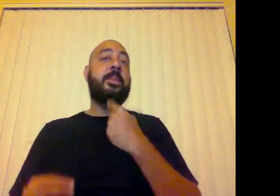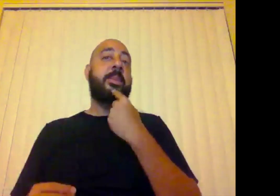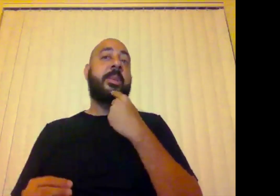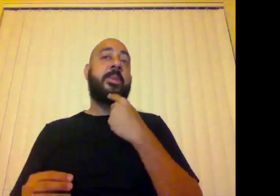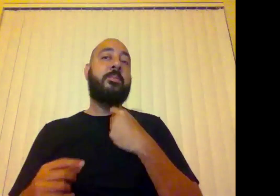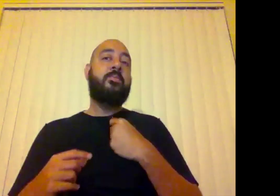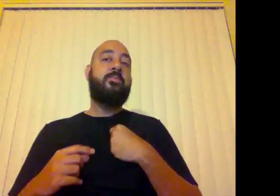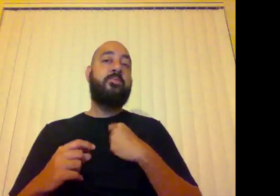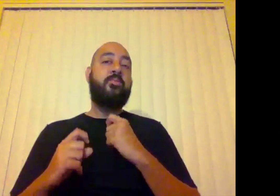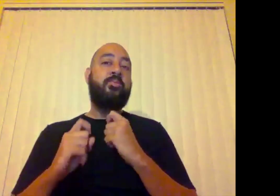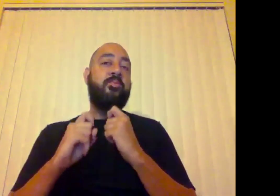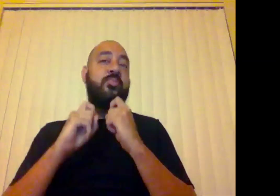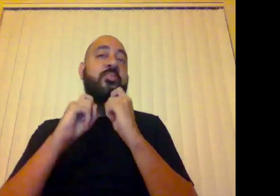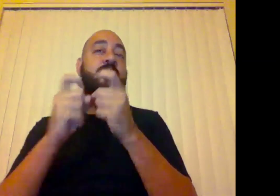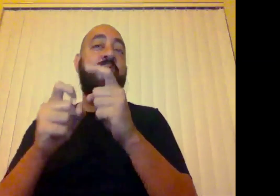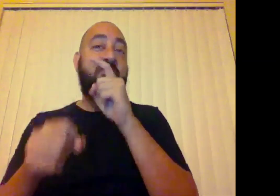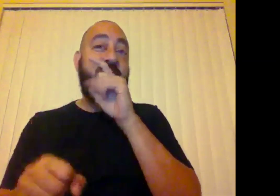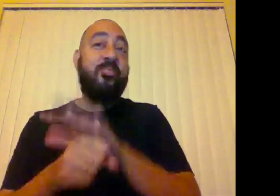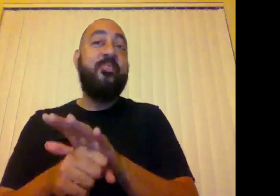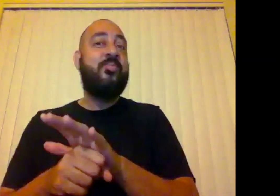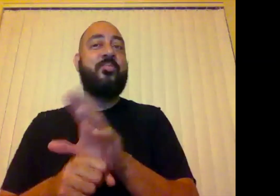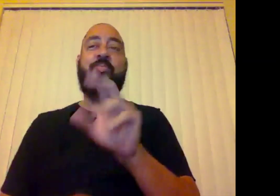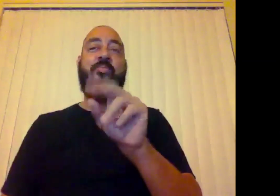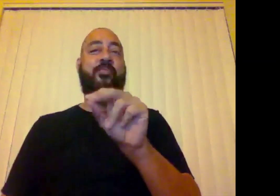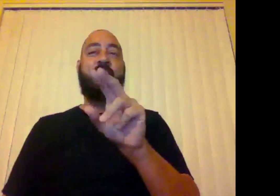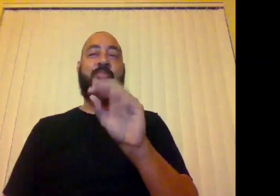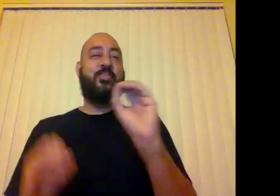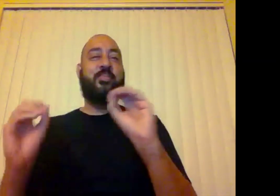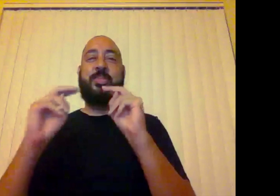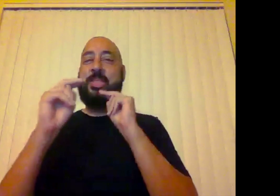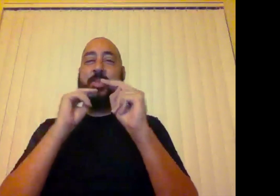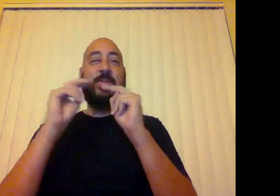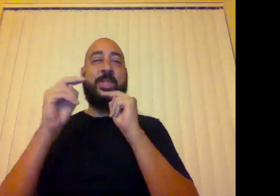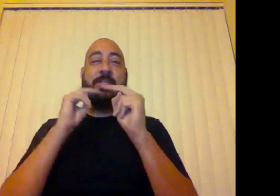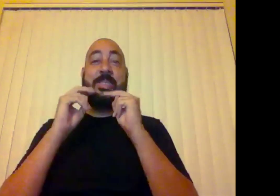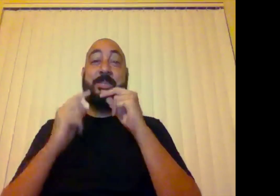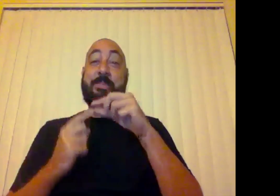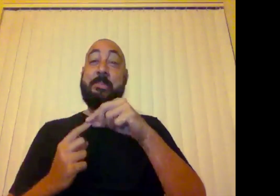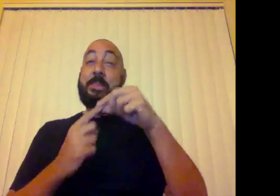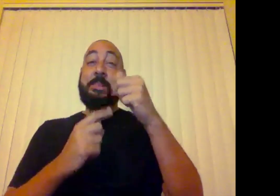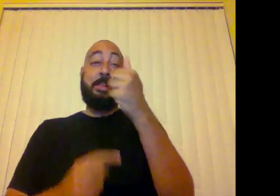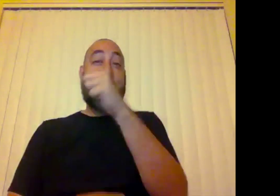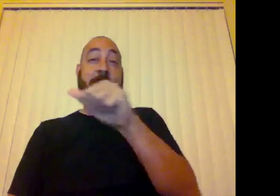I assure you my rewards program is non transferable